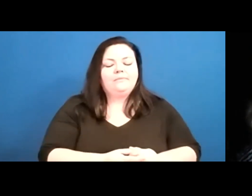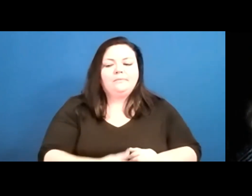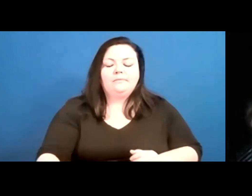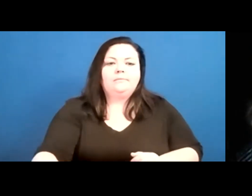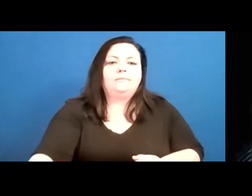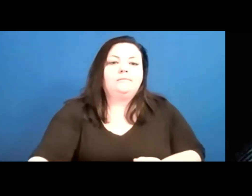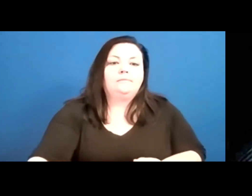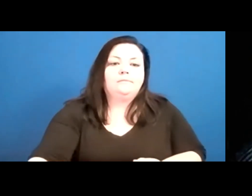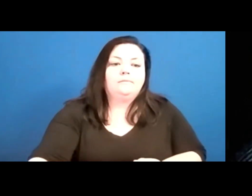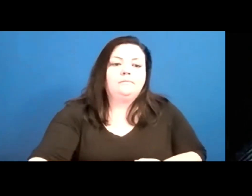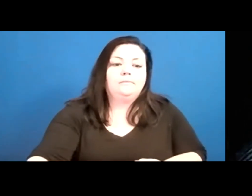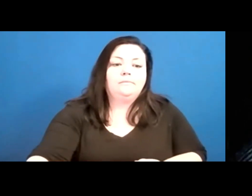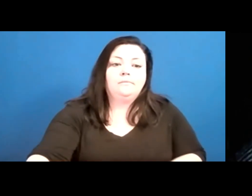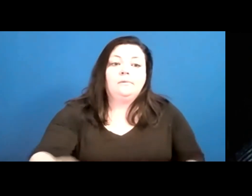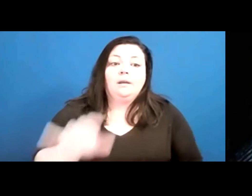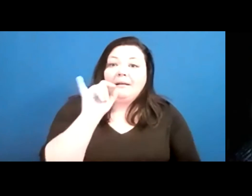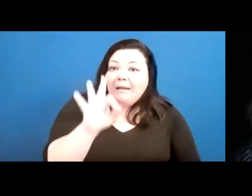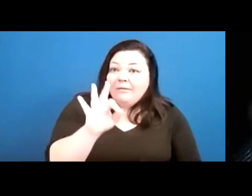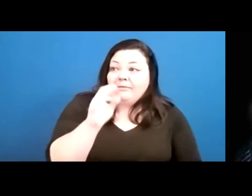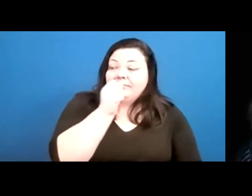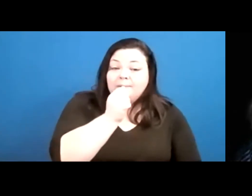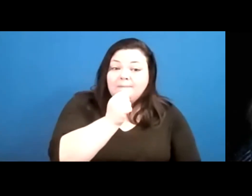And if we are suffering/ I want more of this./